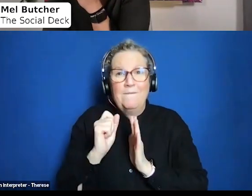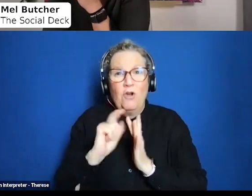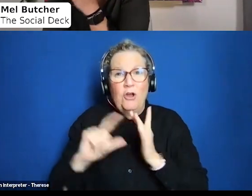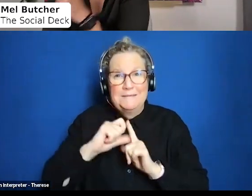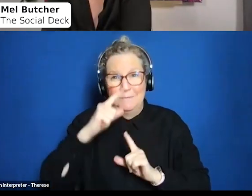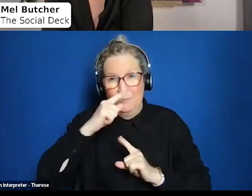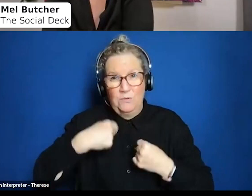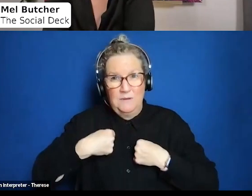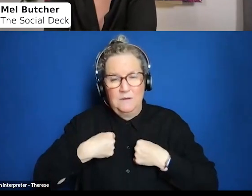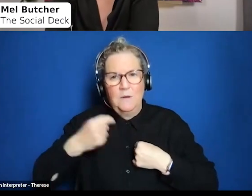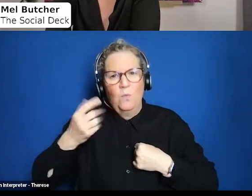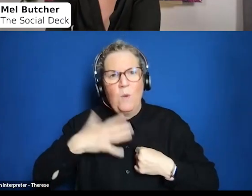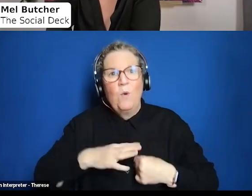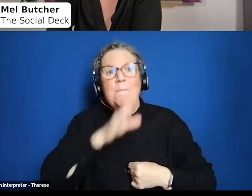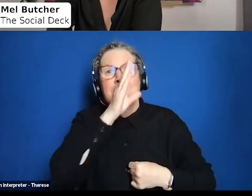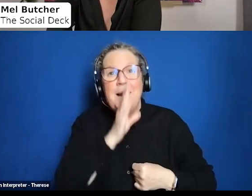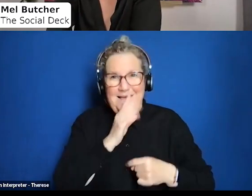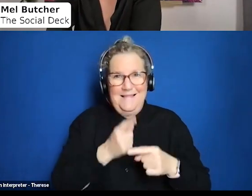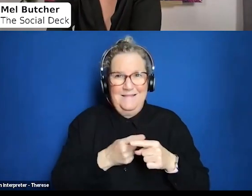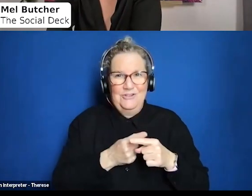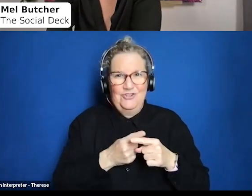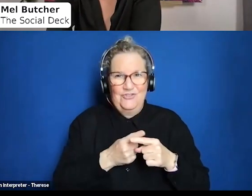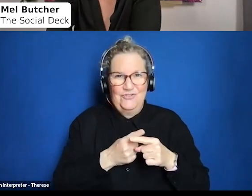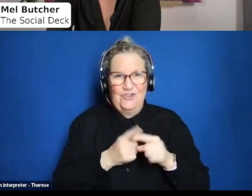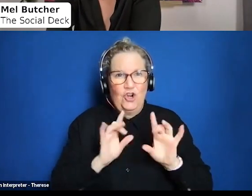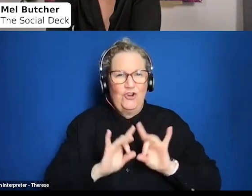we wanted it said in very plain language, very obviously.